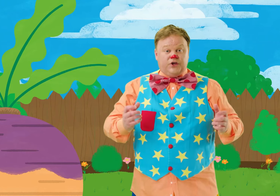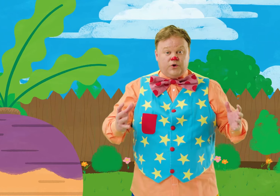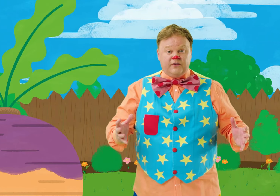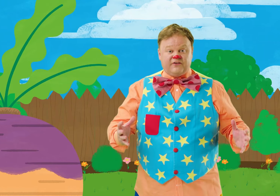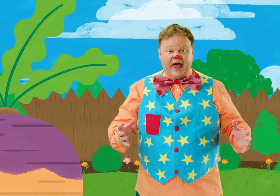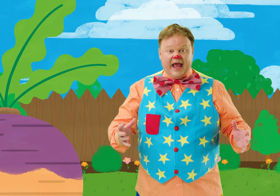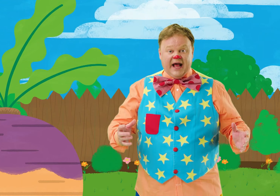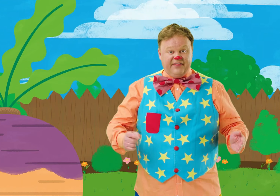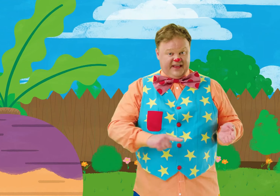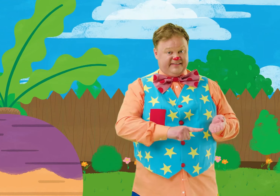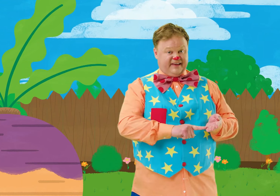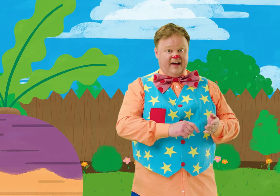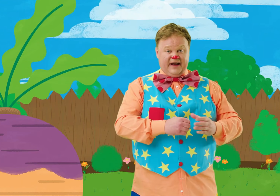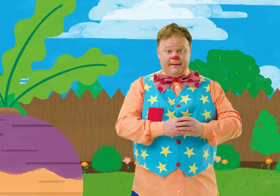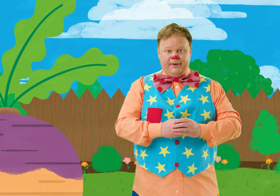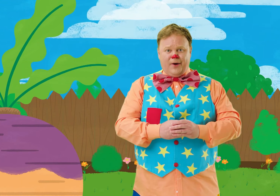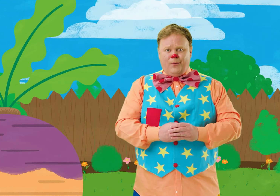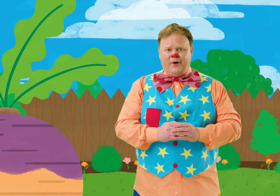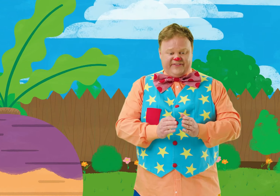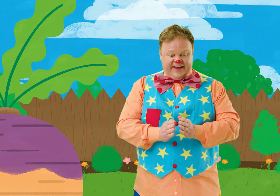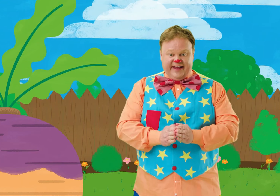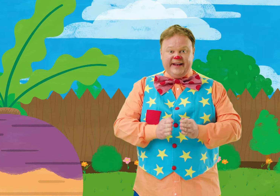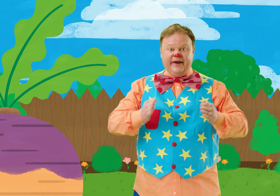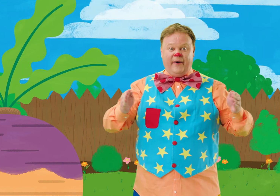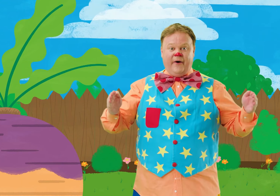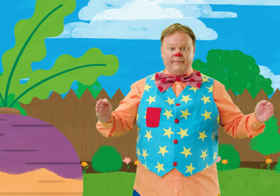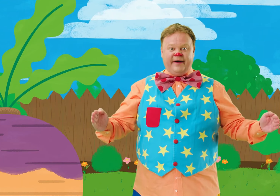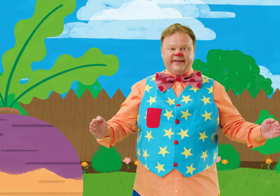you could say this turnip was enormous